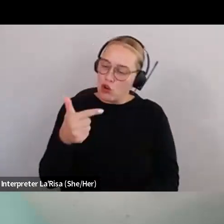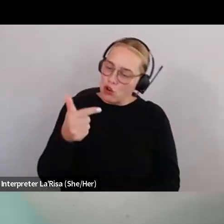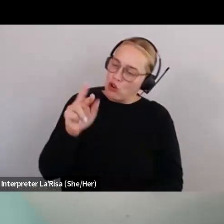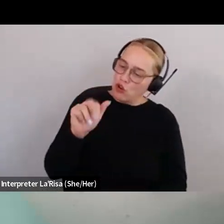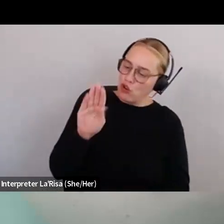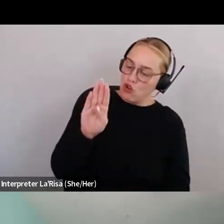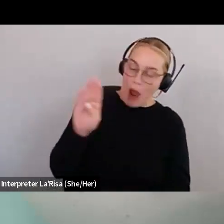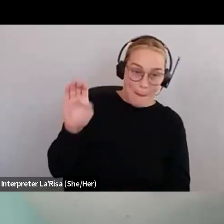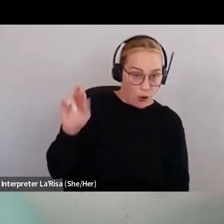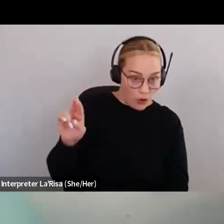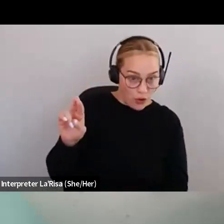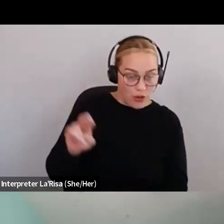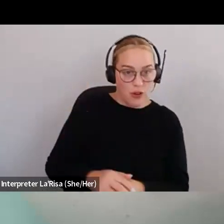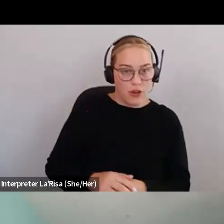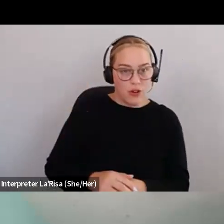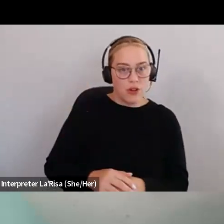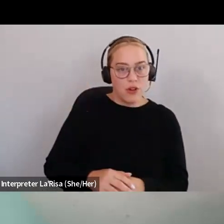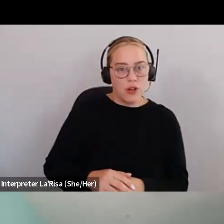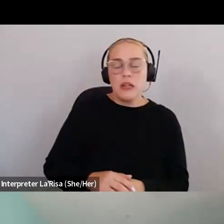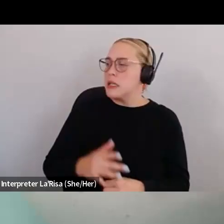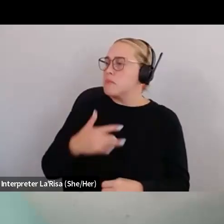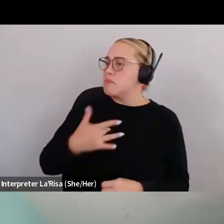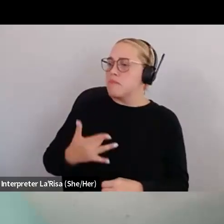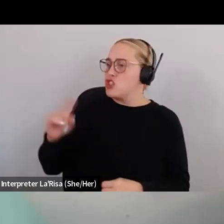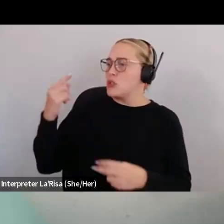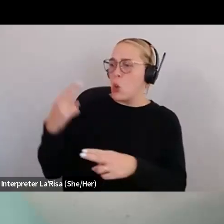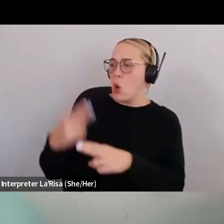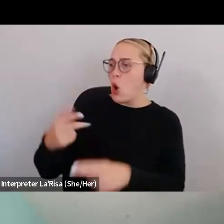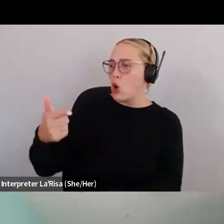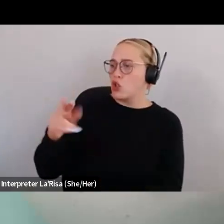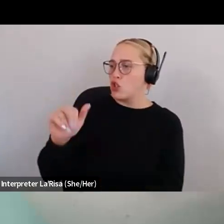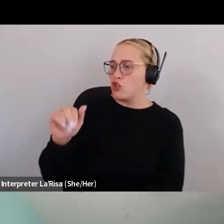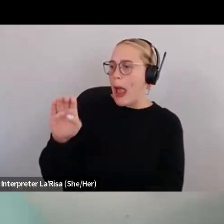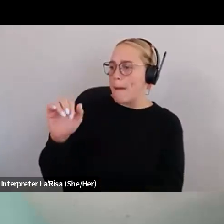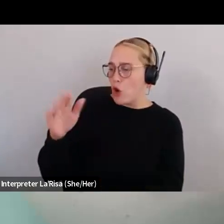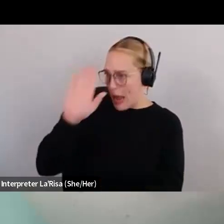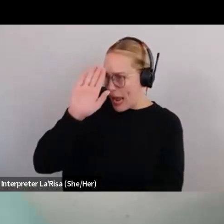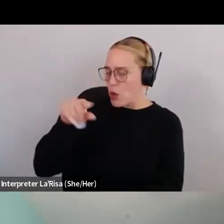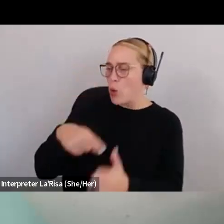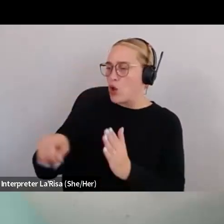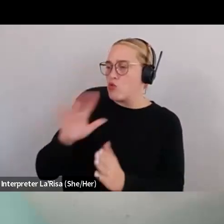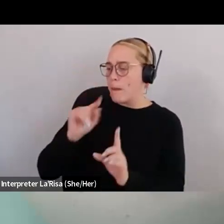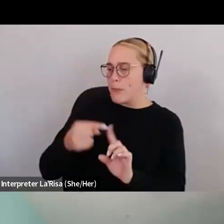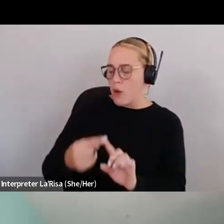handle.